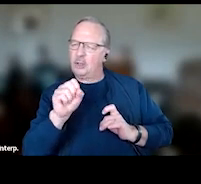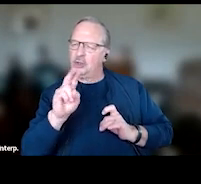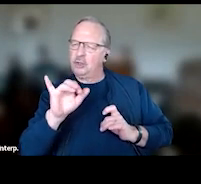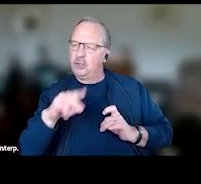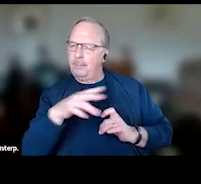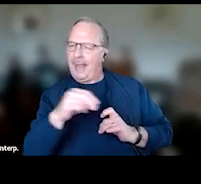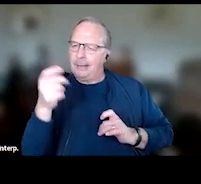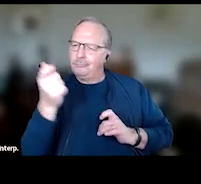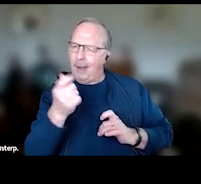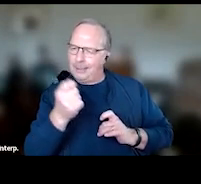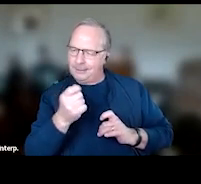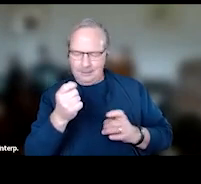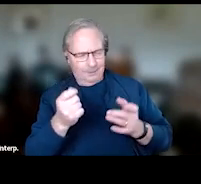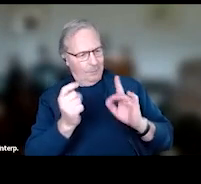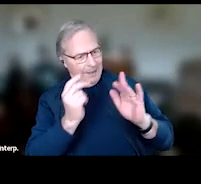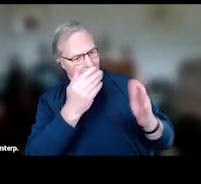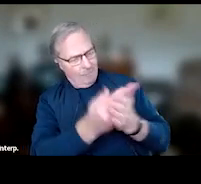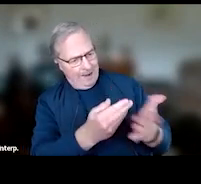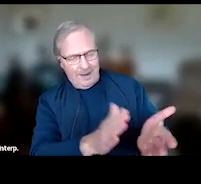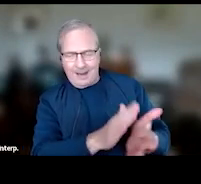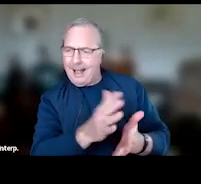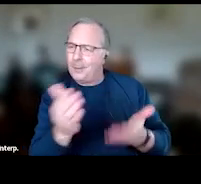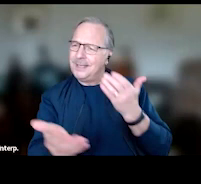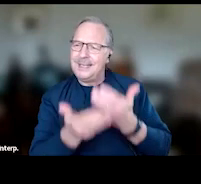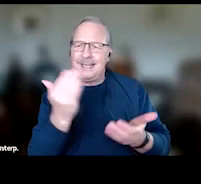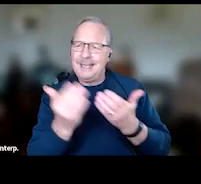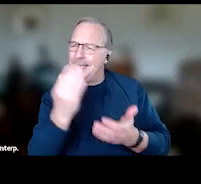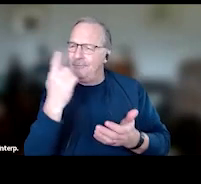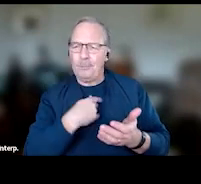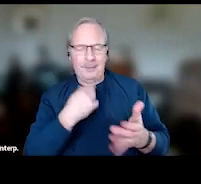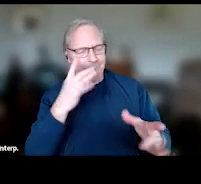it was easy for me to get involved in the college community.